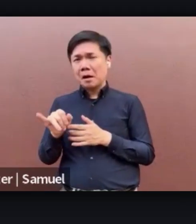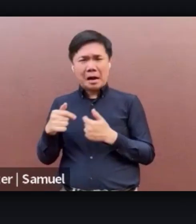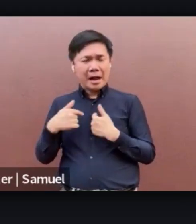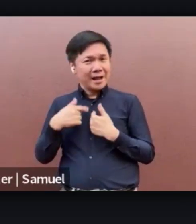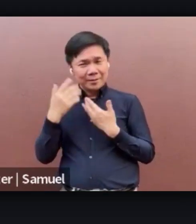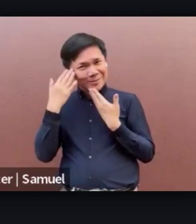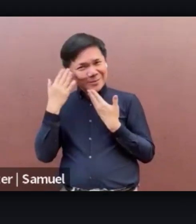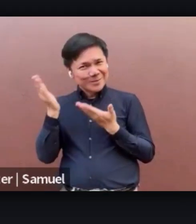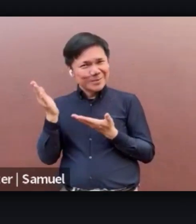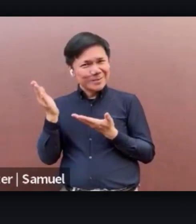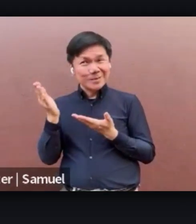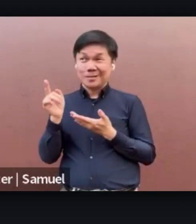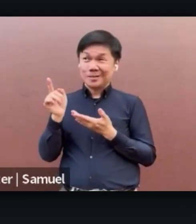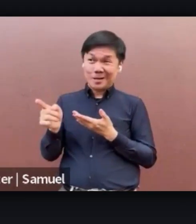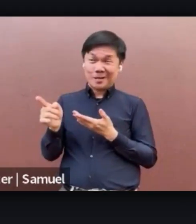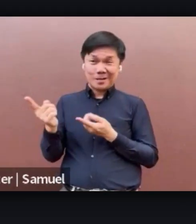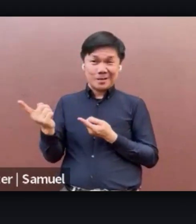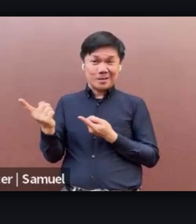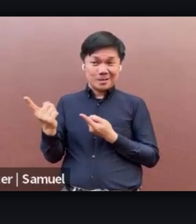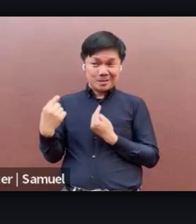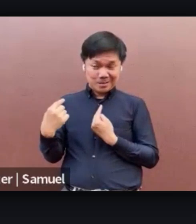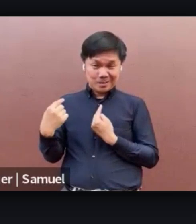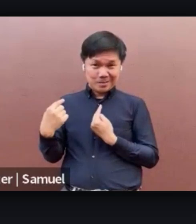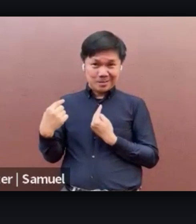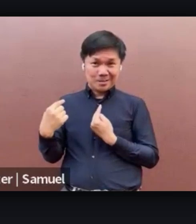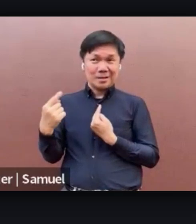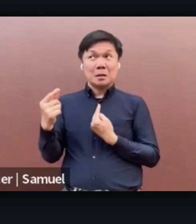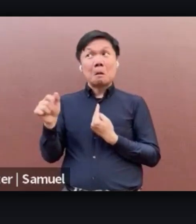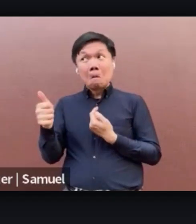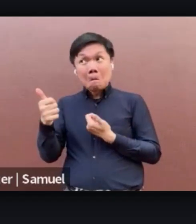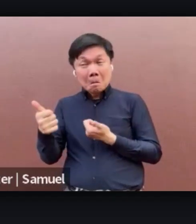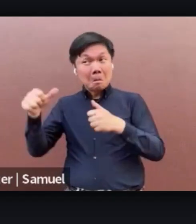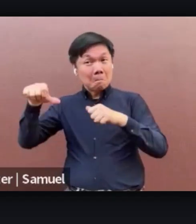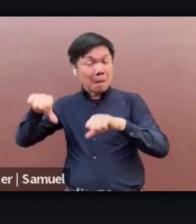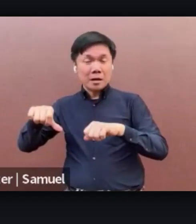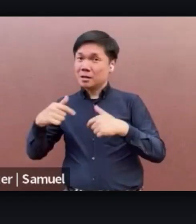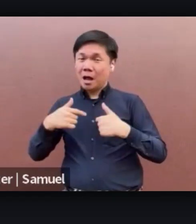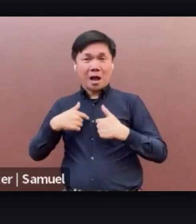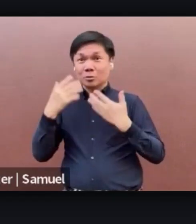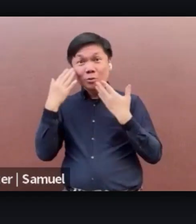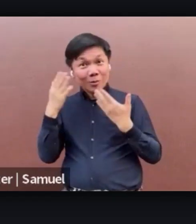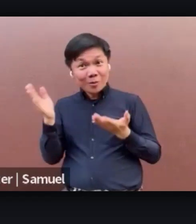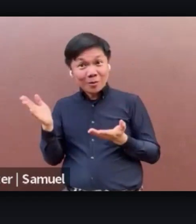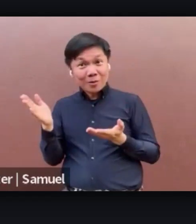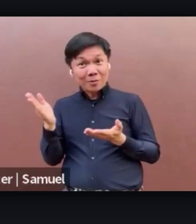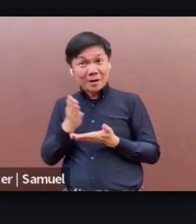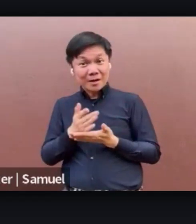tell myself that whether the response that I received is reliable or not.